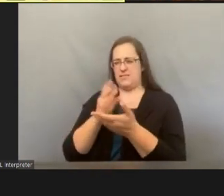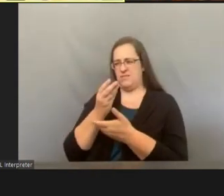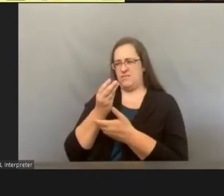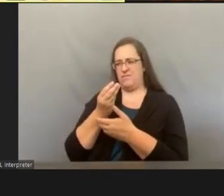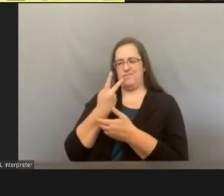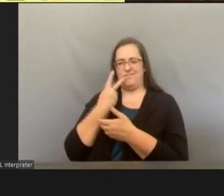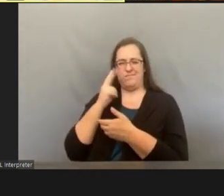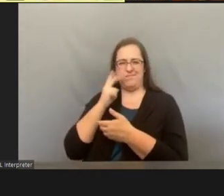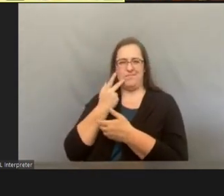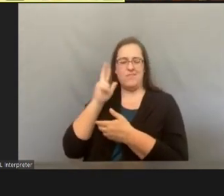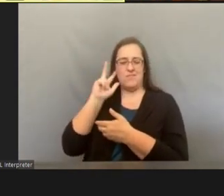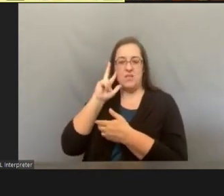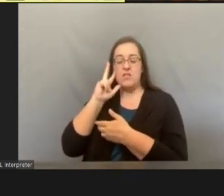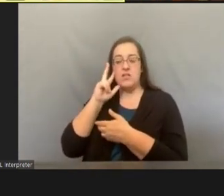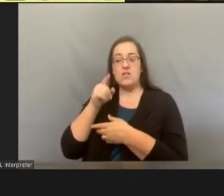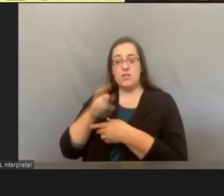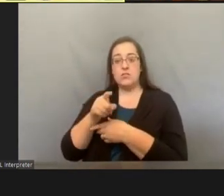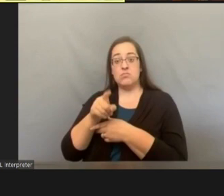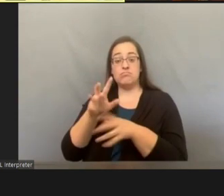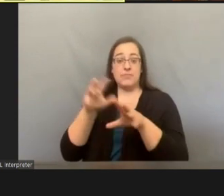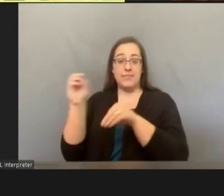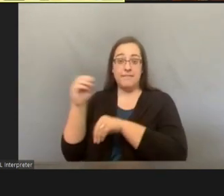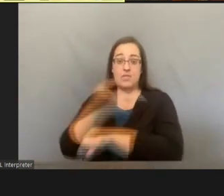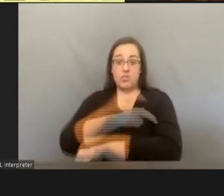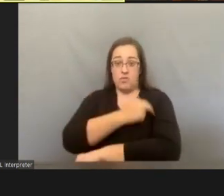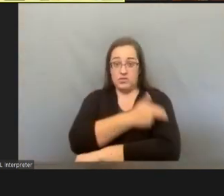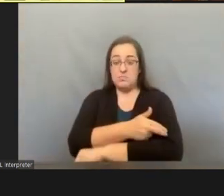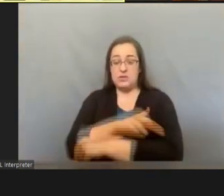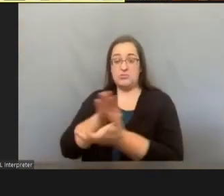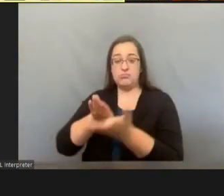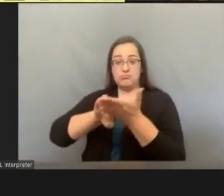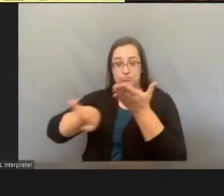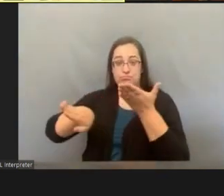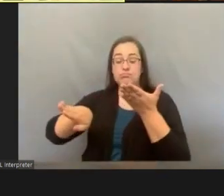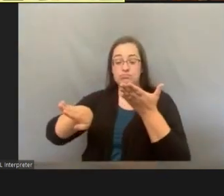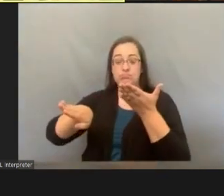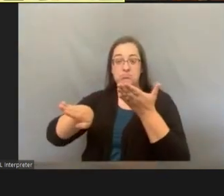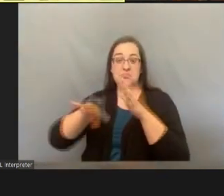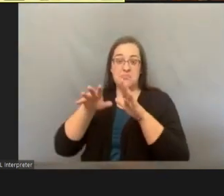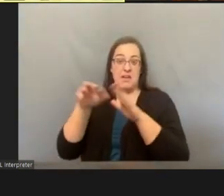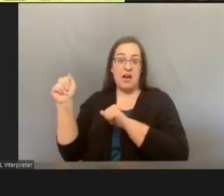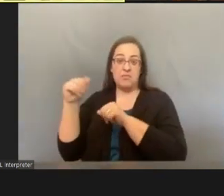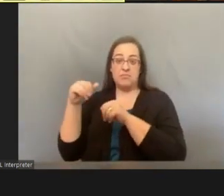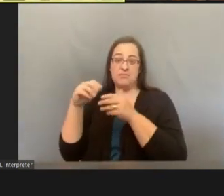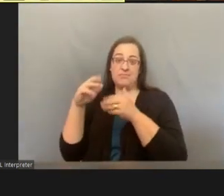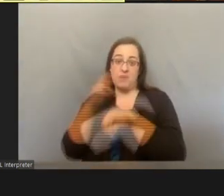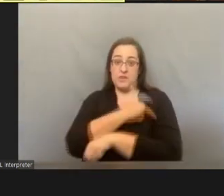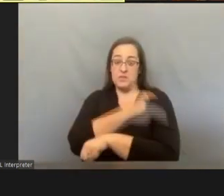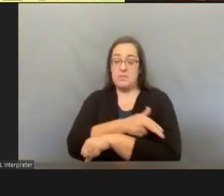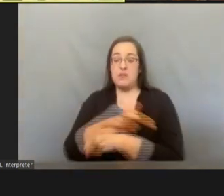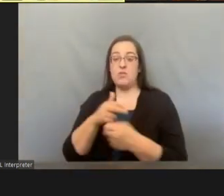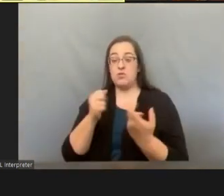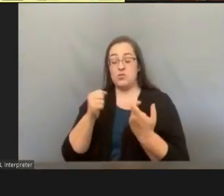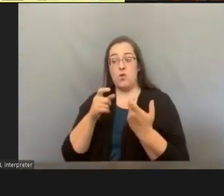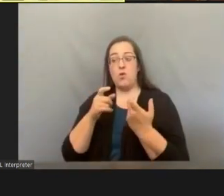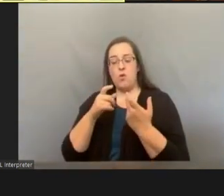RESPONDING TO THE MEDICINE? GENERALLY SPEAKING THEY TOLERATED THE MEDICINE WHILE THE FIRST PATIENT WE ADMINISTER THE DRUG TO SEVERAL DAYS AGO